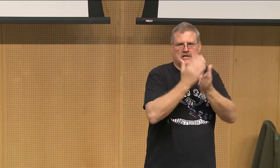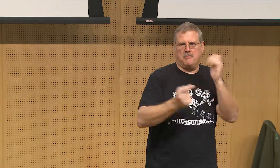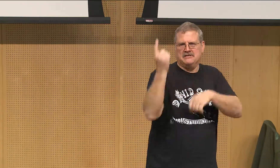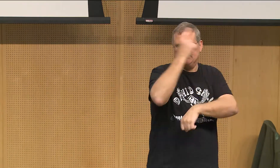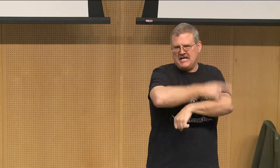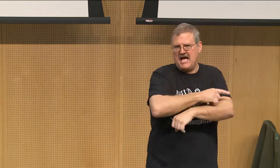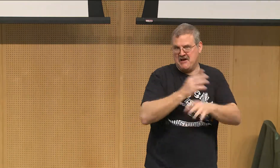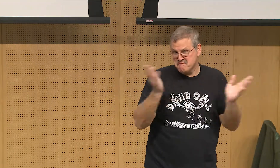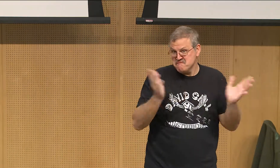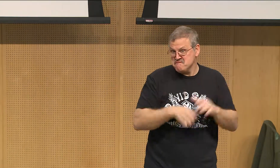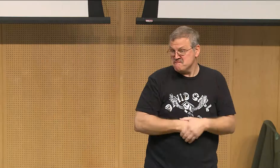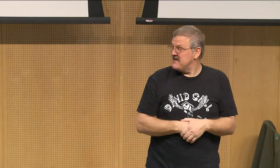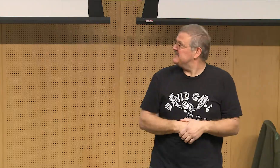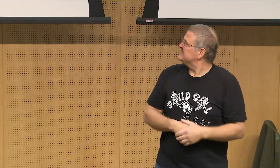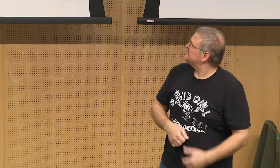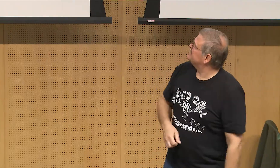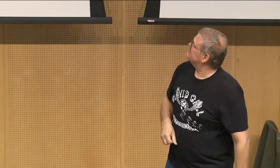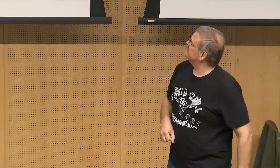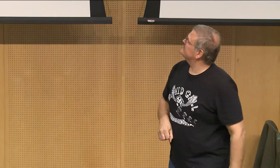coming out of its chrysalis.